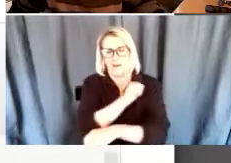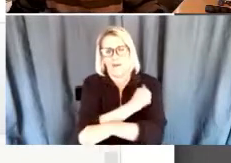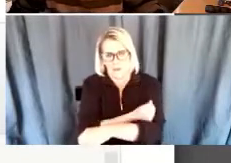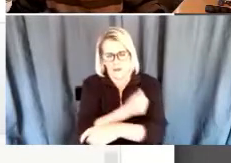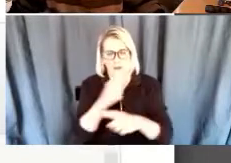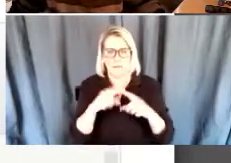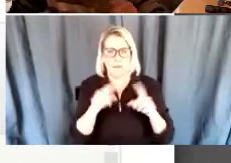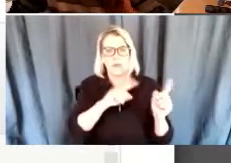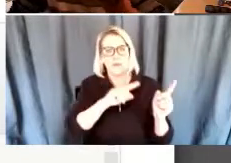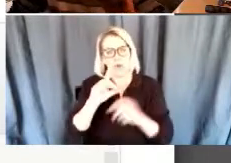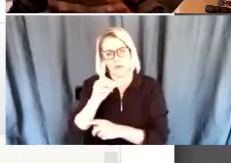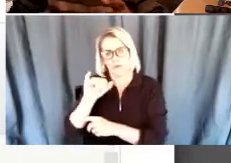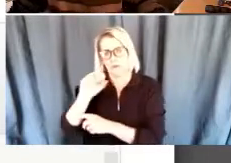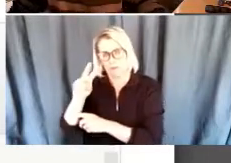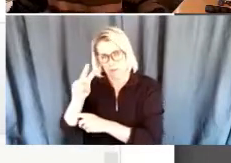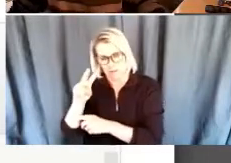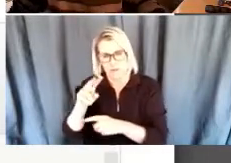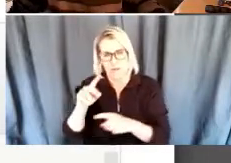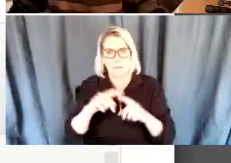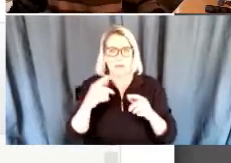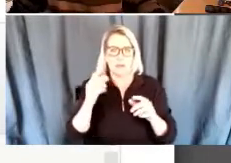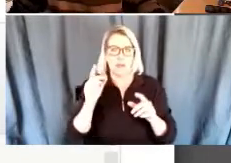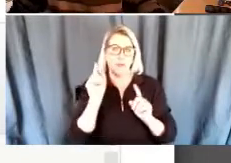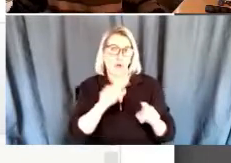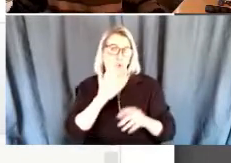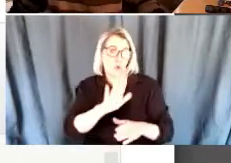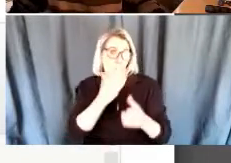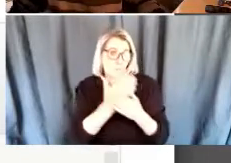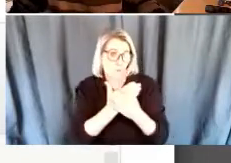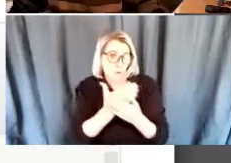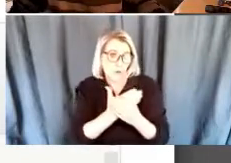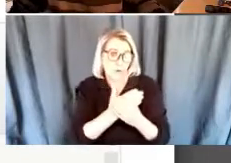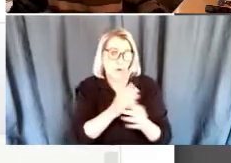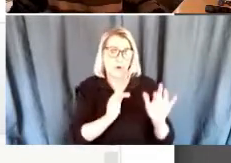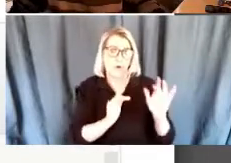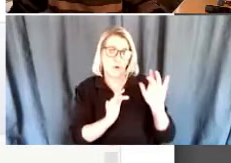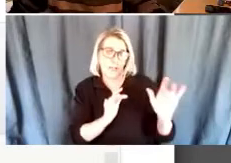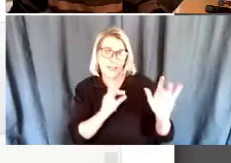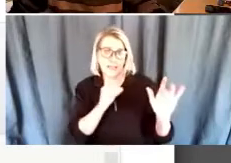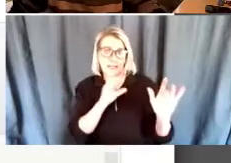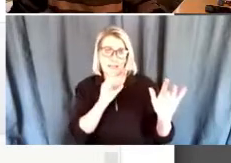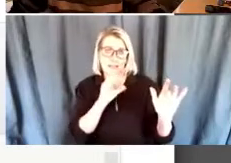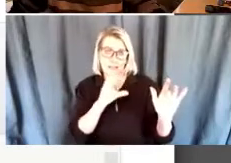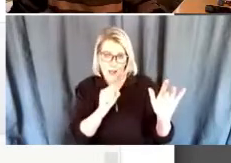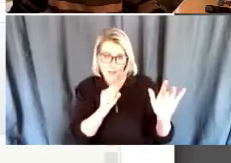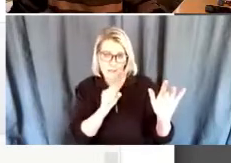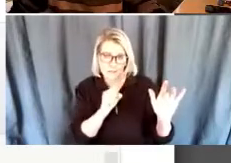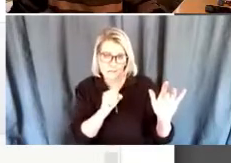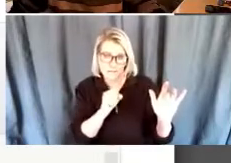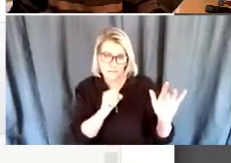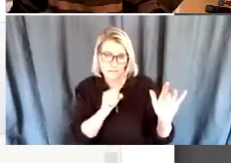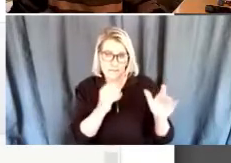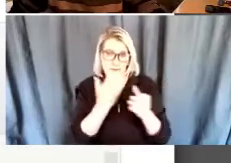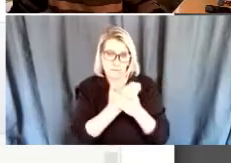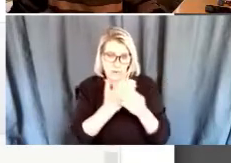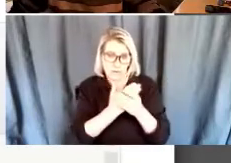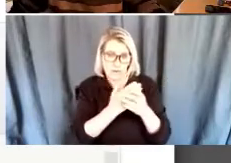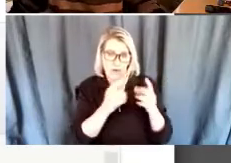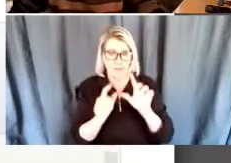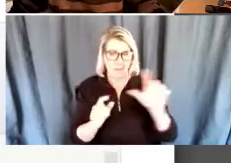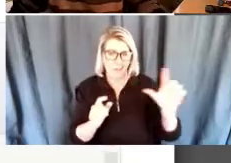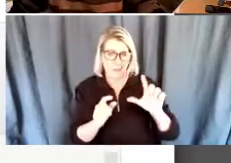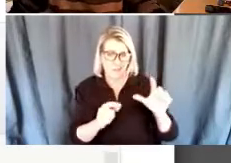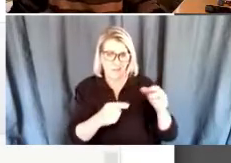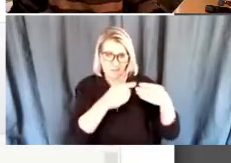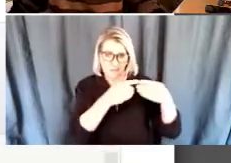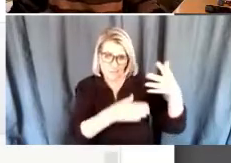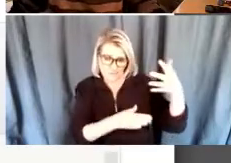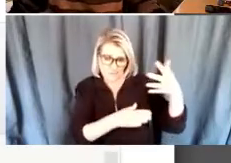To go to your folder, you click the docs folder, docs directory on the left and then from there